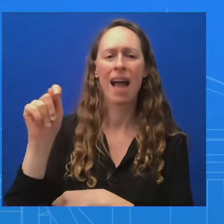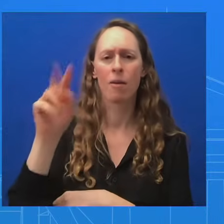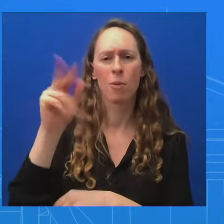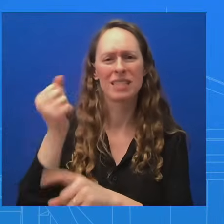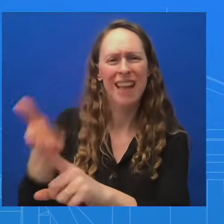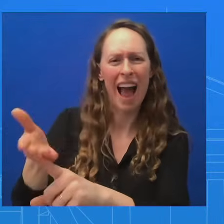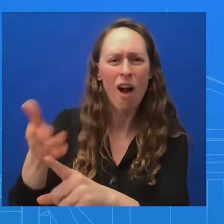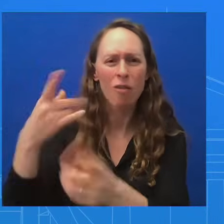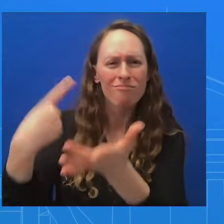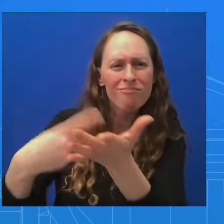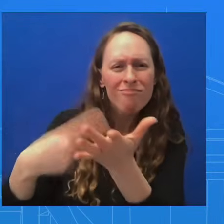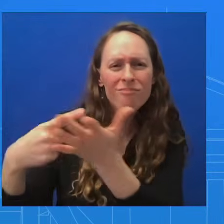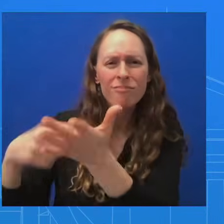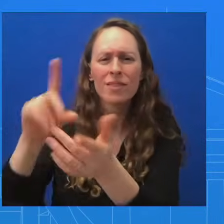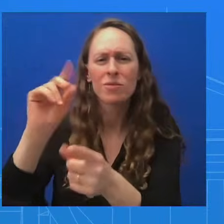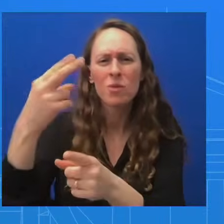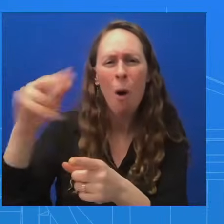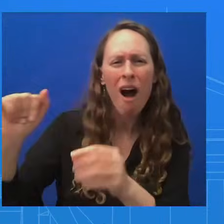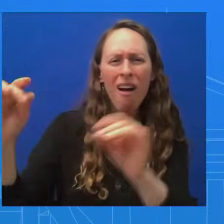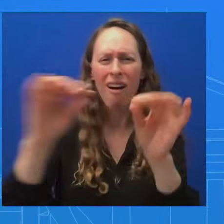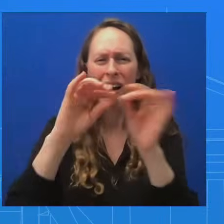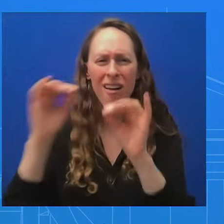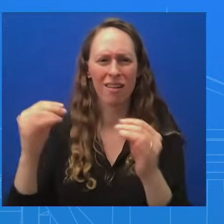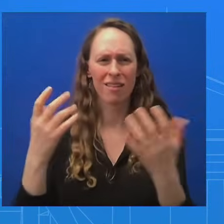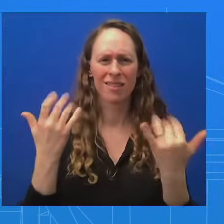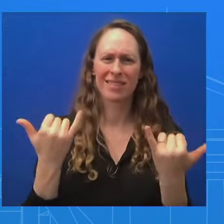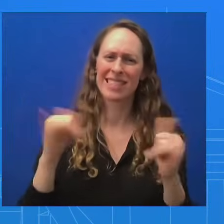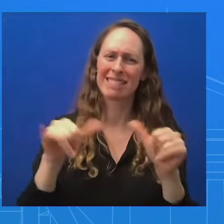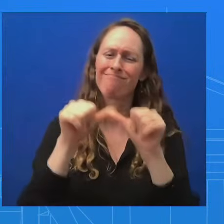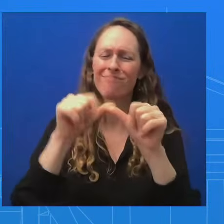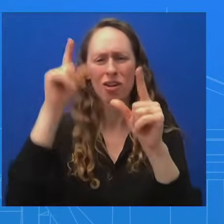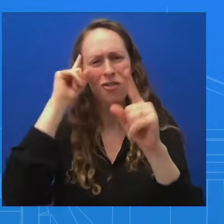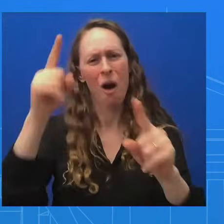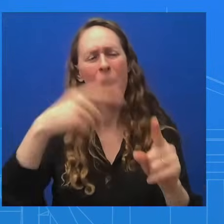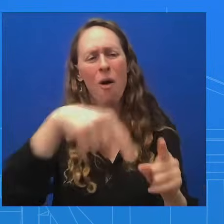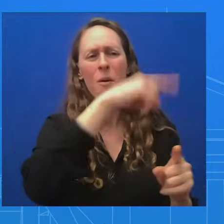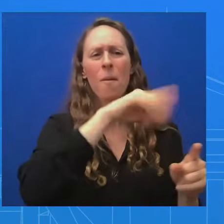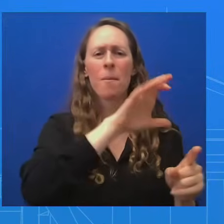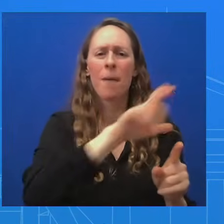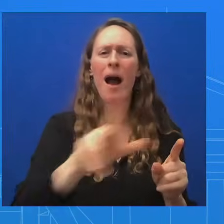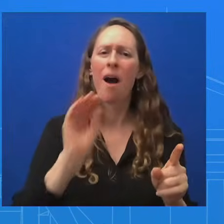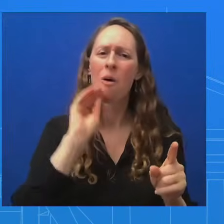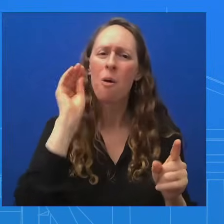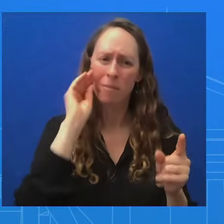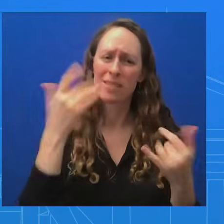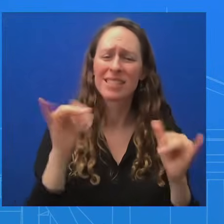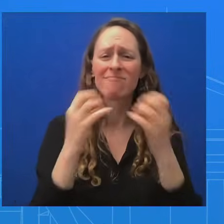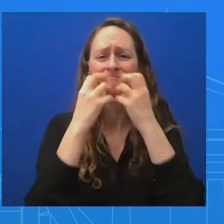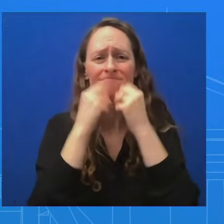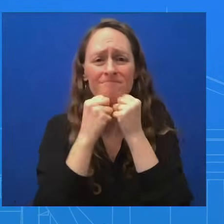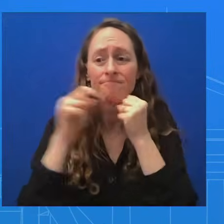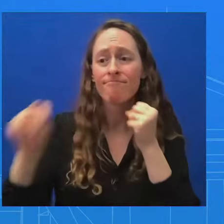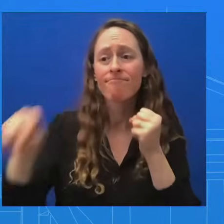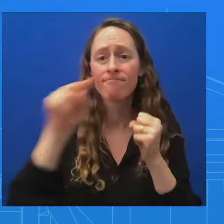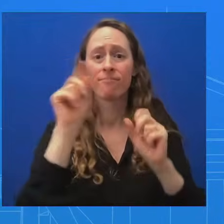that we still obviously care about their loved ones and getting them home, that they're a priority for President Biden, and updated them in general terms